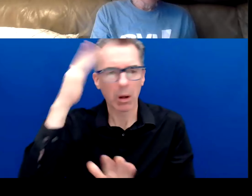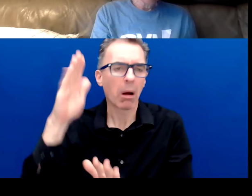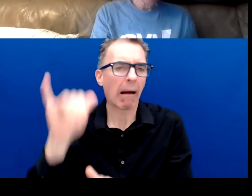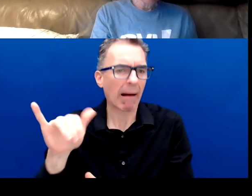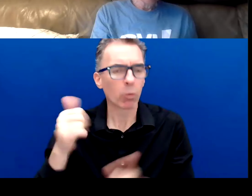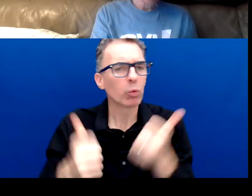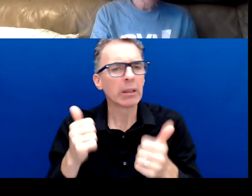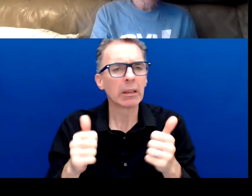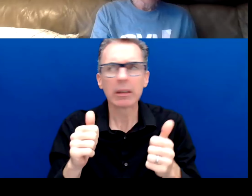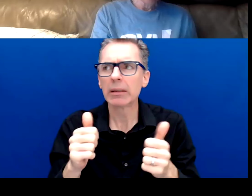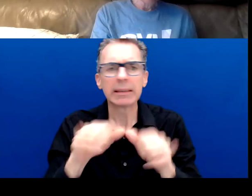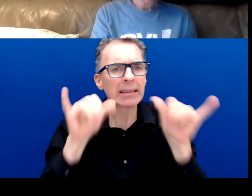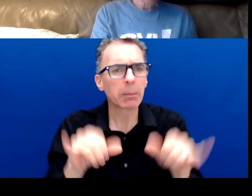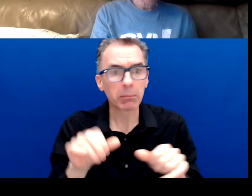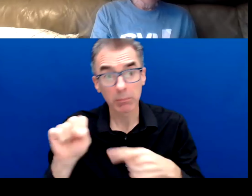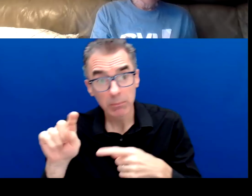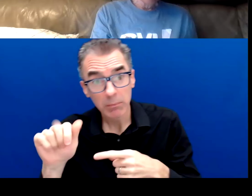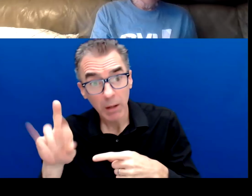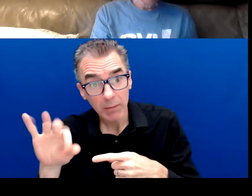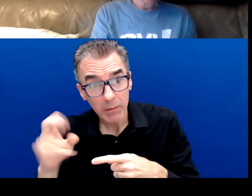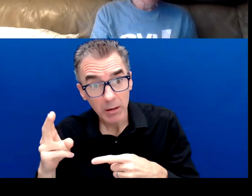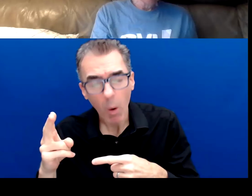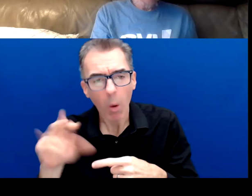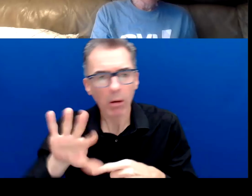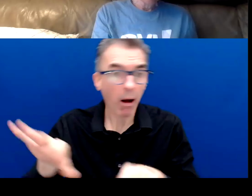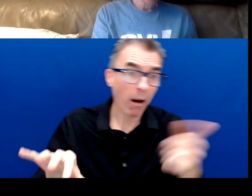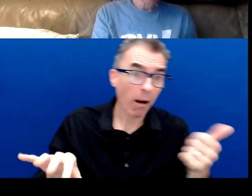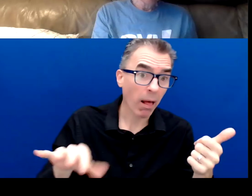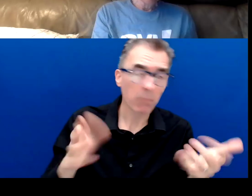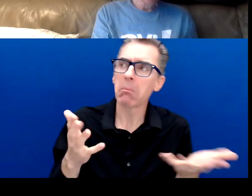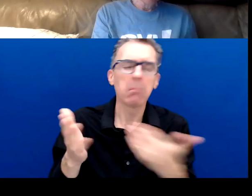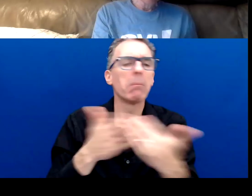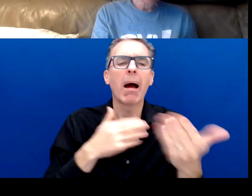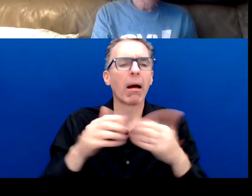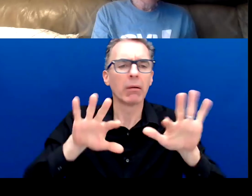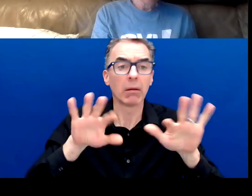the idea is to keep Early Alert going. I haven't heard anyone say we're going to get rid of Early Alert.